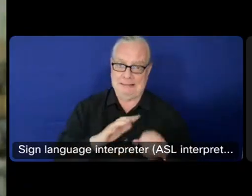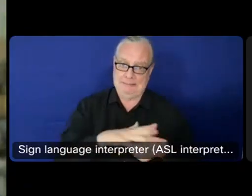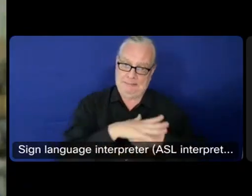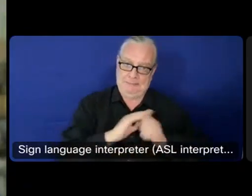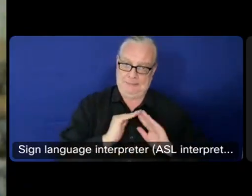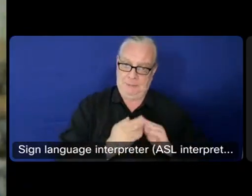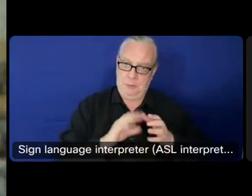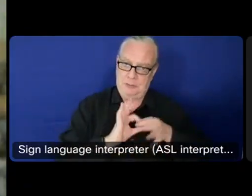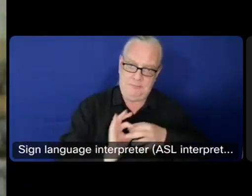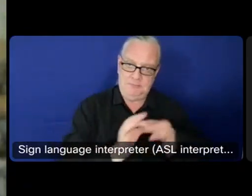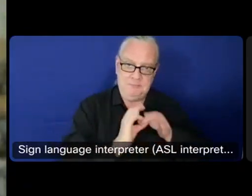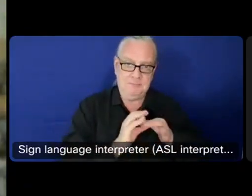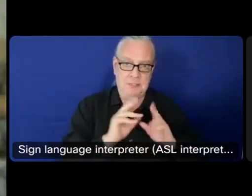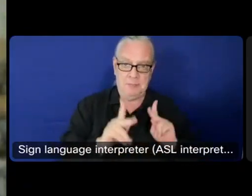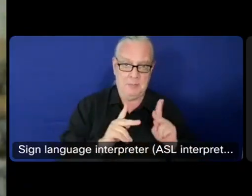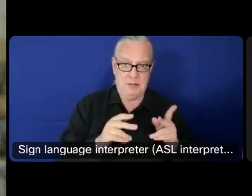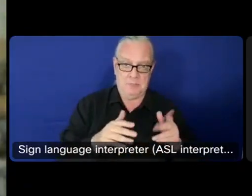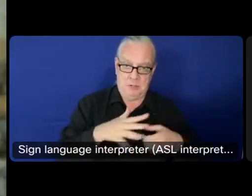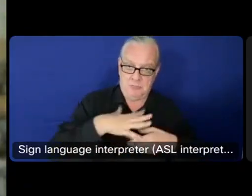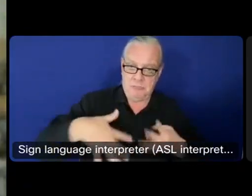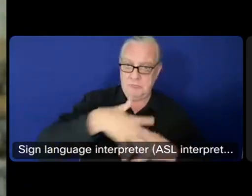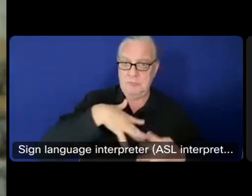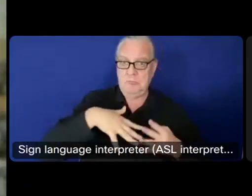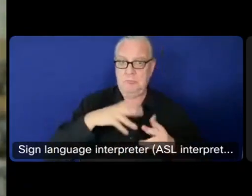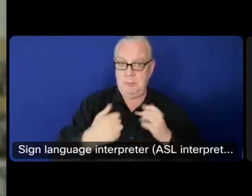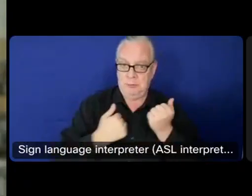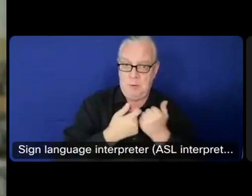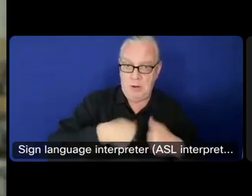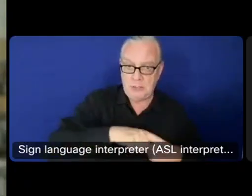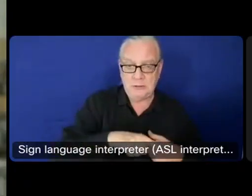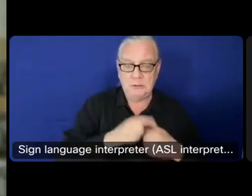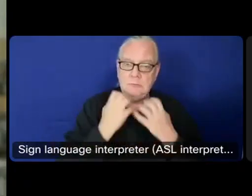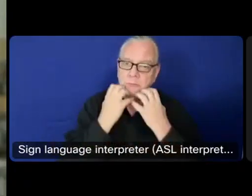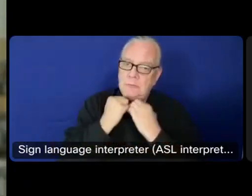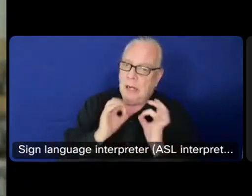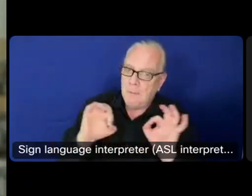there to support us are critically important. I